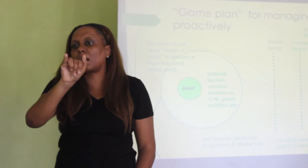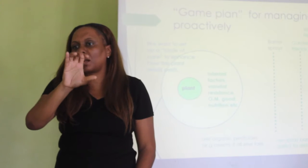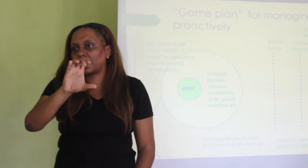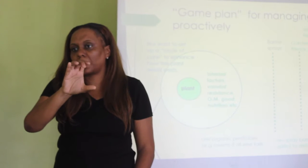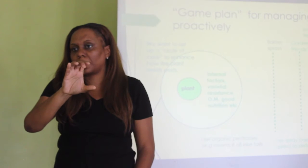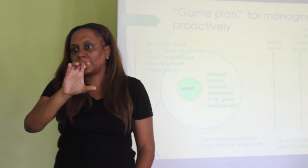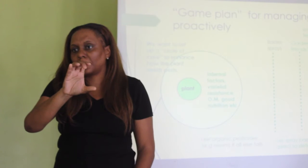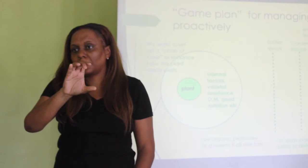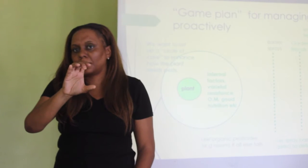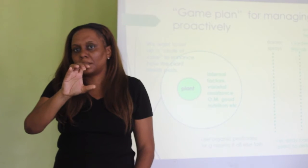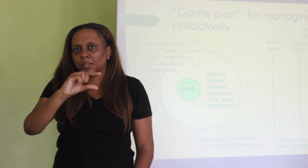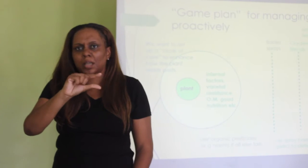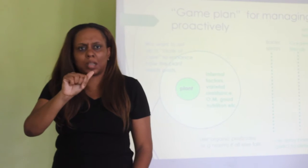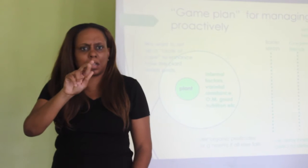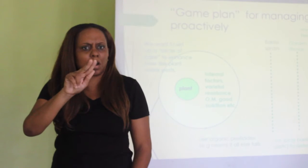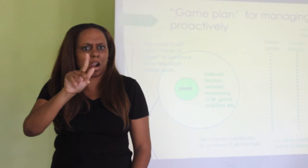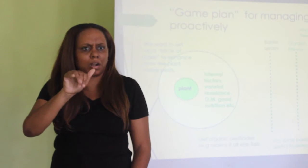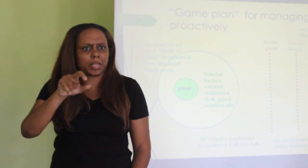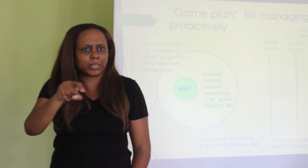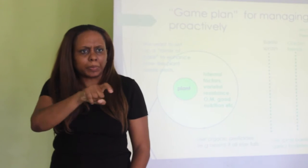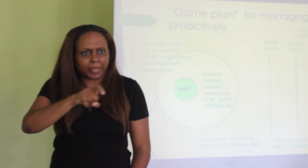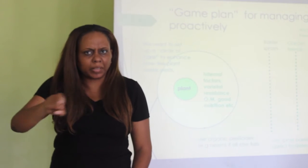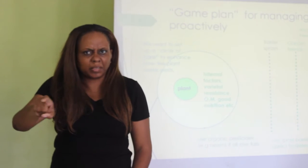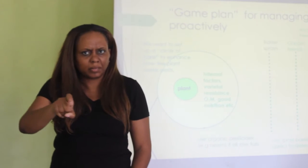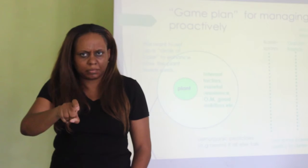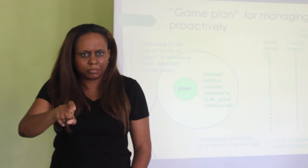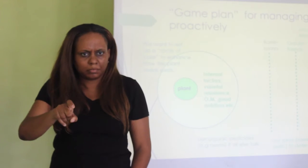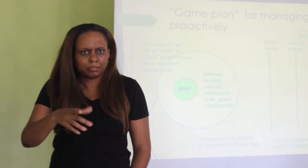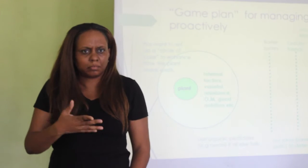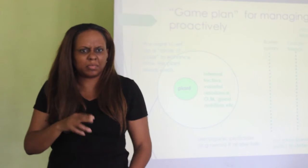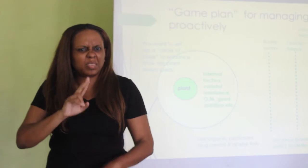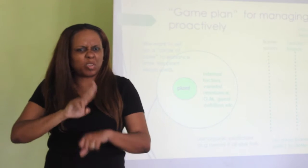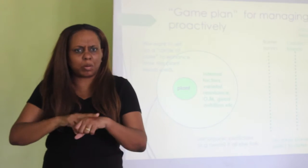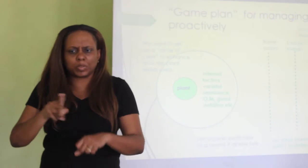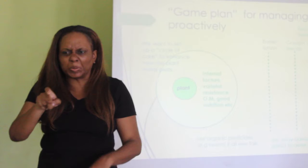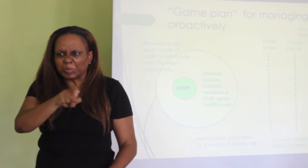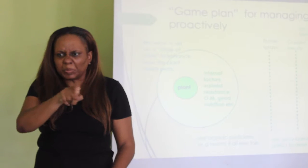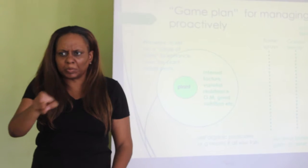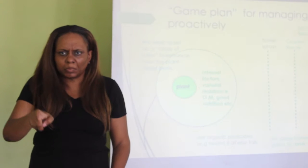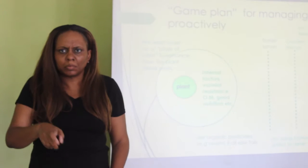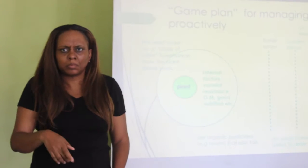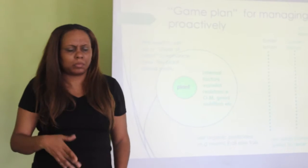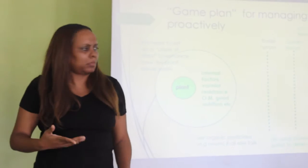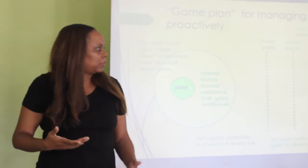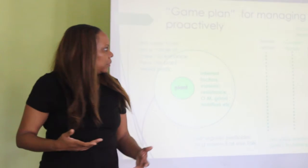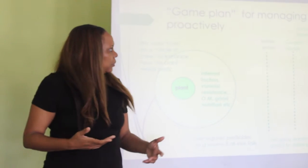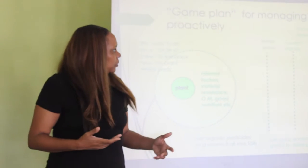so things that you could spray on your crop to either reduce or prevent your pests from coming